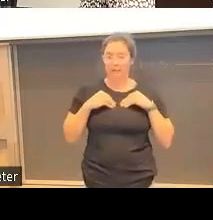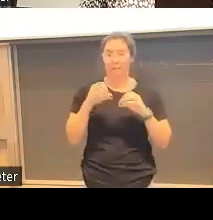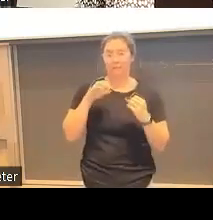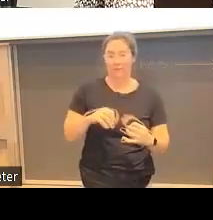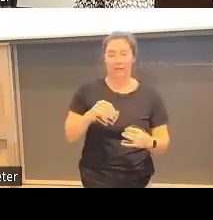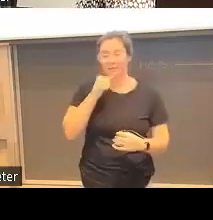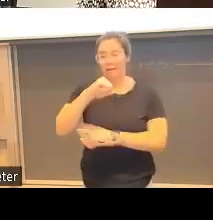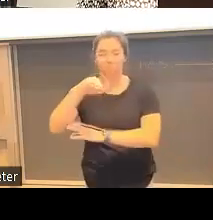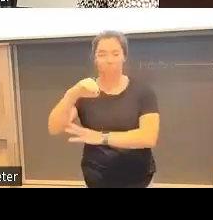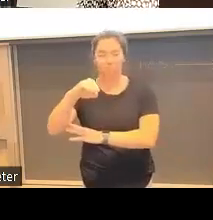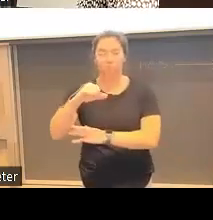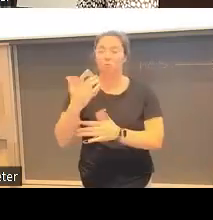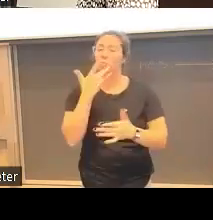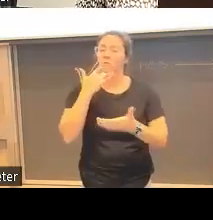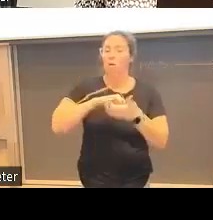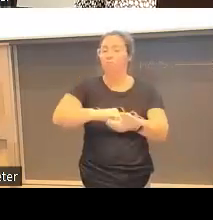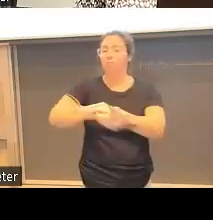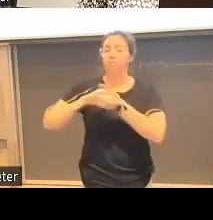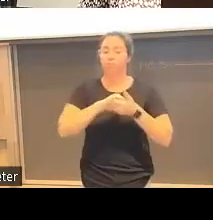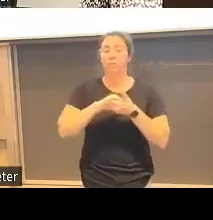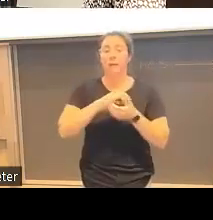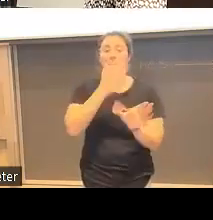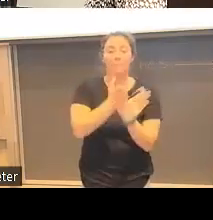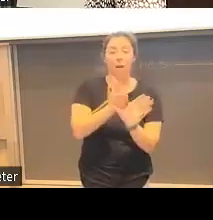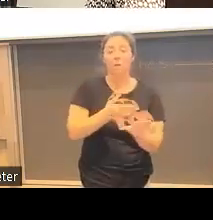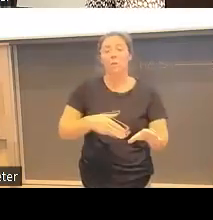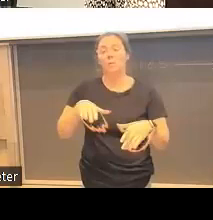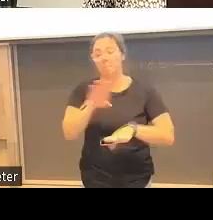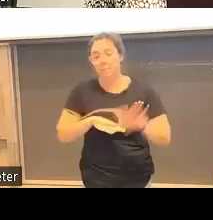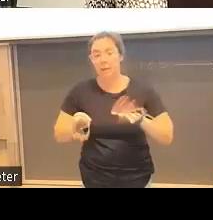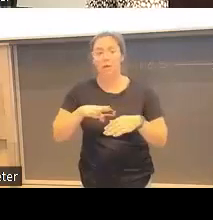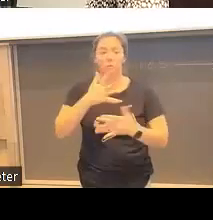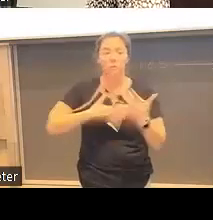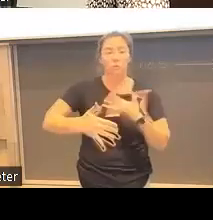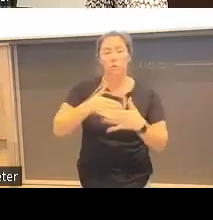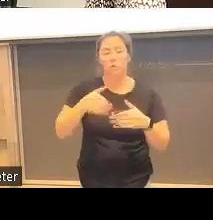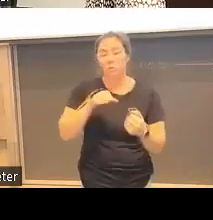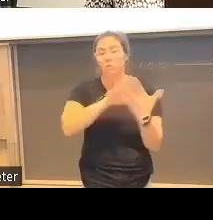collaborative bios psychosocial approach to health illness and disability is humanizing